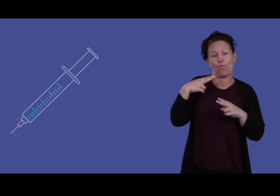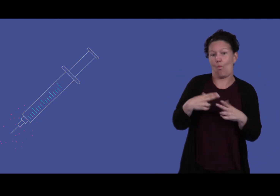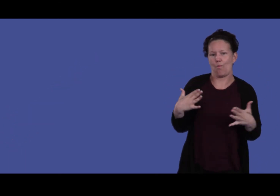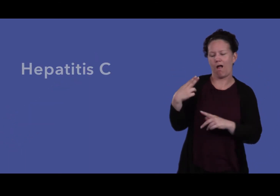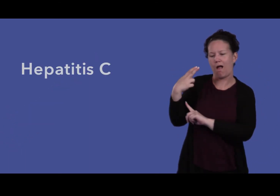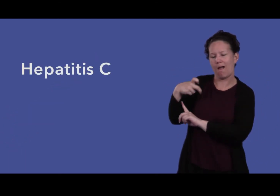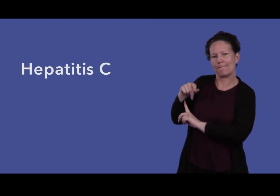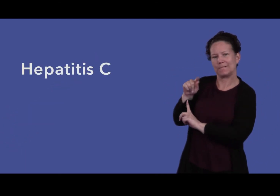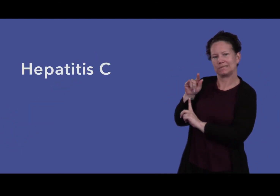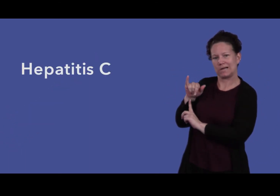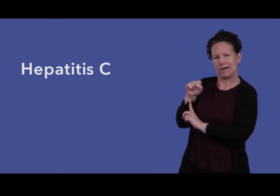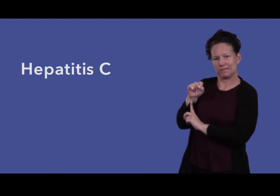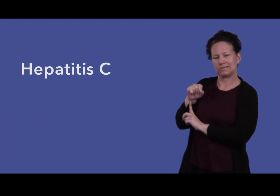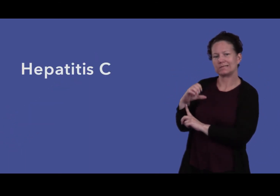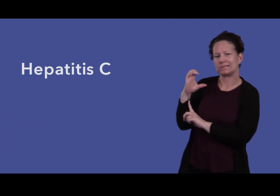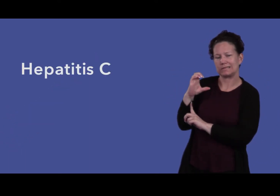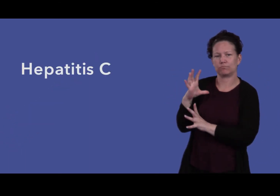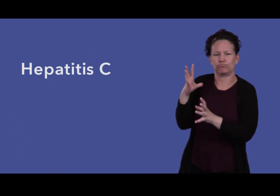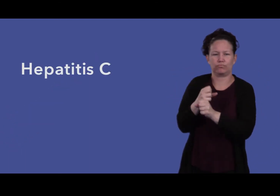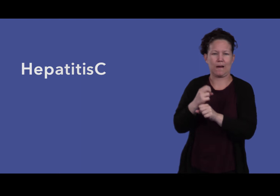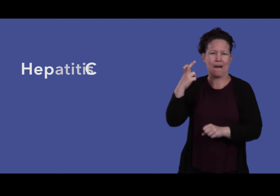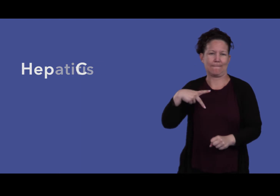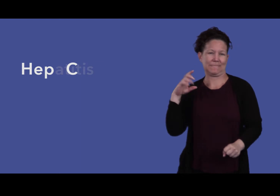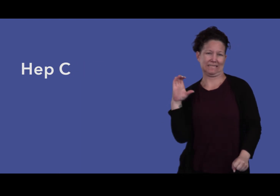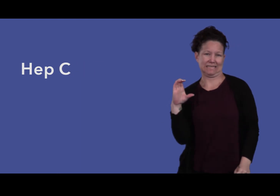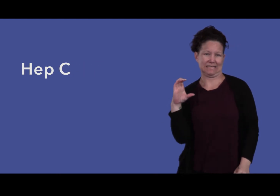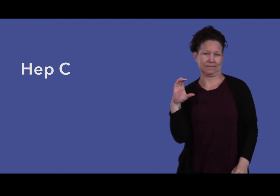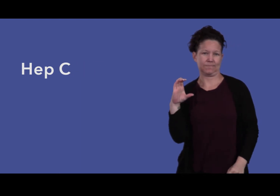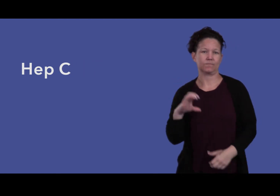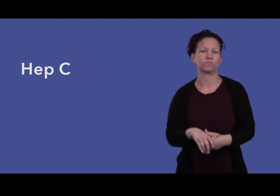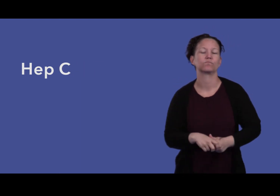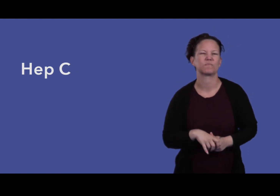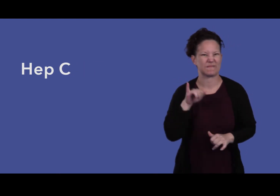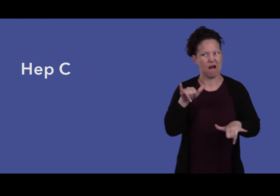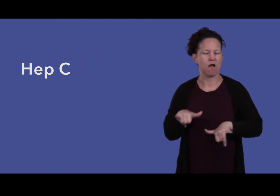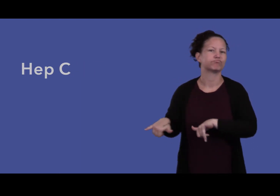is the number one risk factor for hepatitis C, also known as hep C.